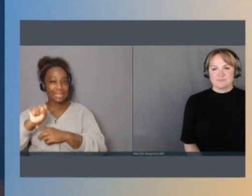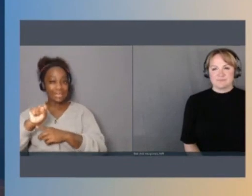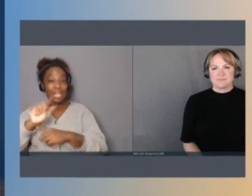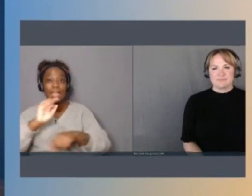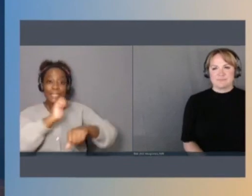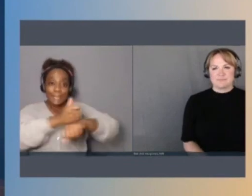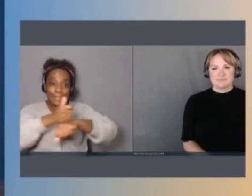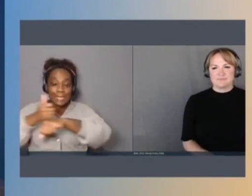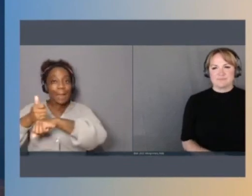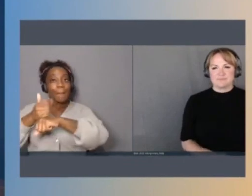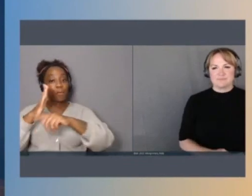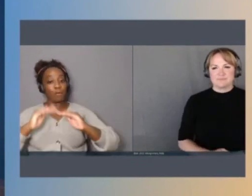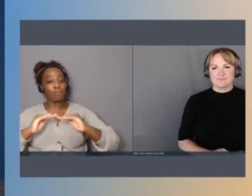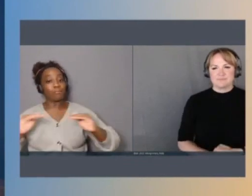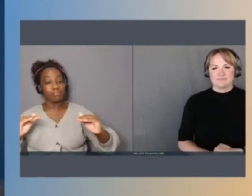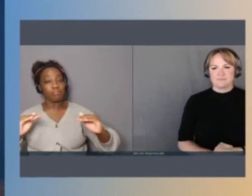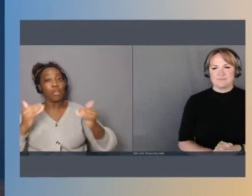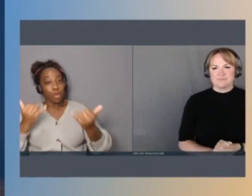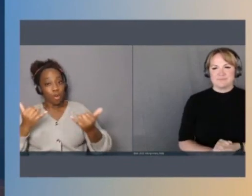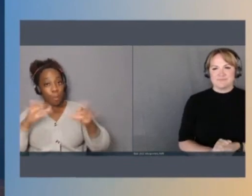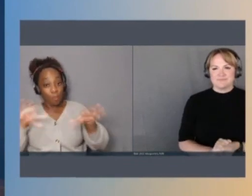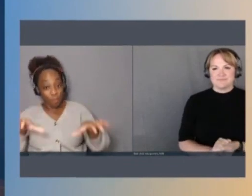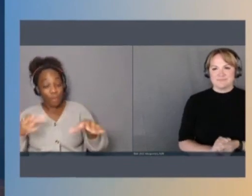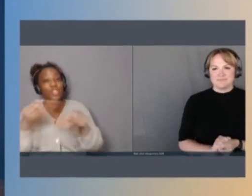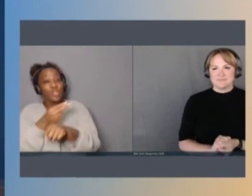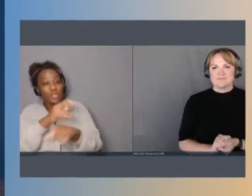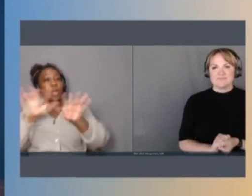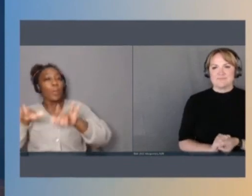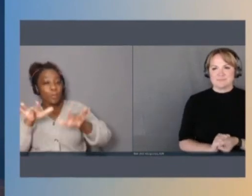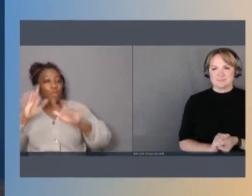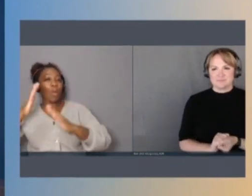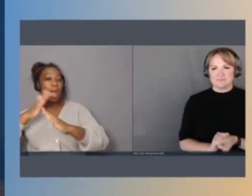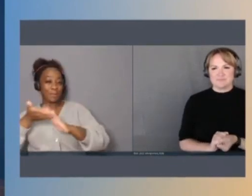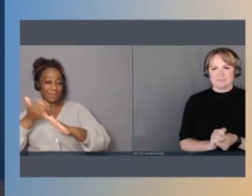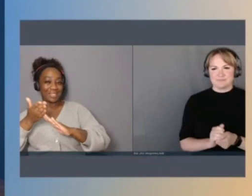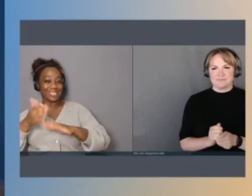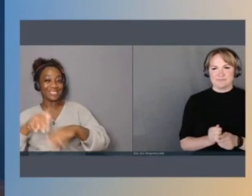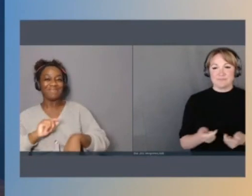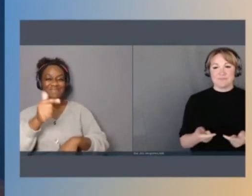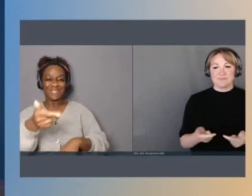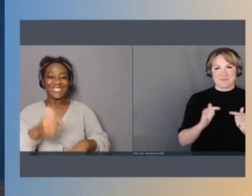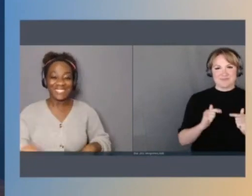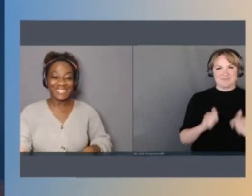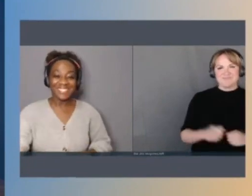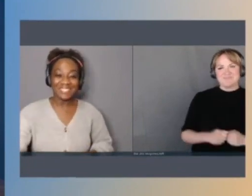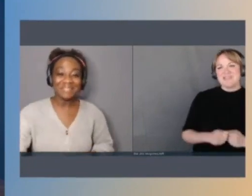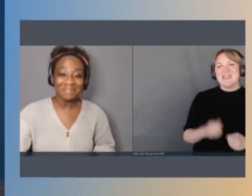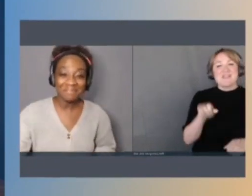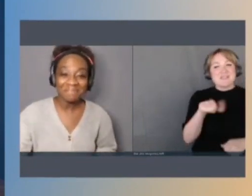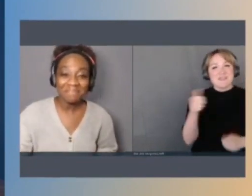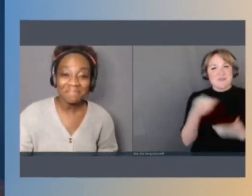using Compute Optimizer. In addition to that, there are several resources available to optimize your cost, performance